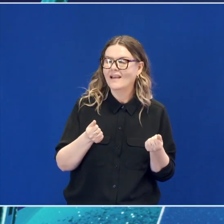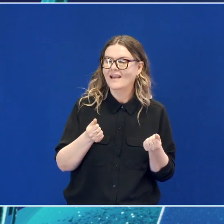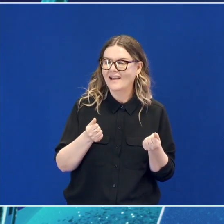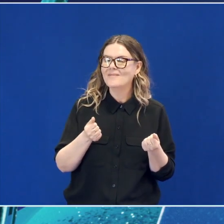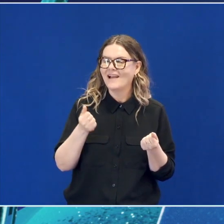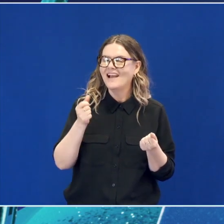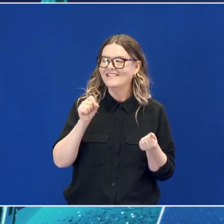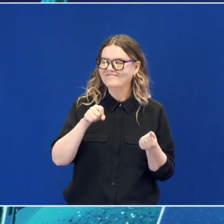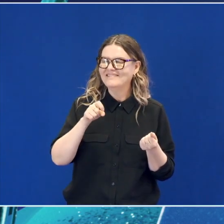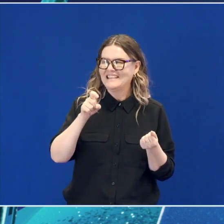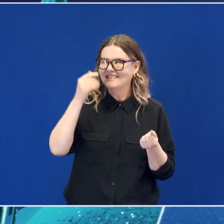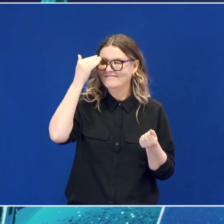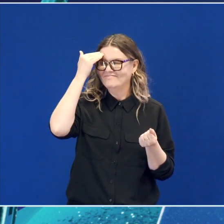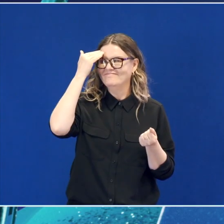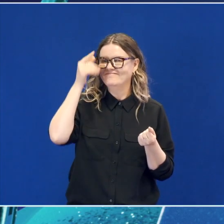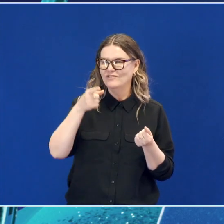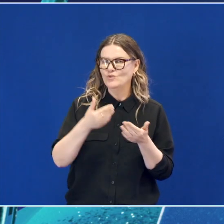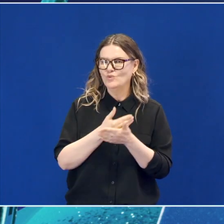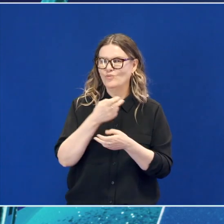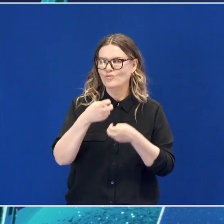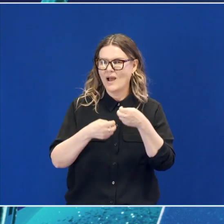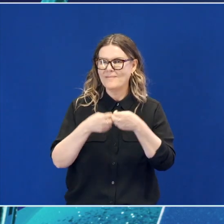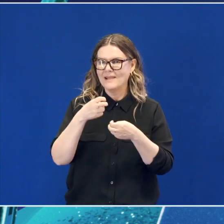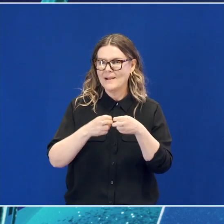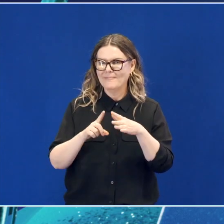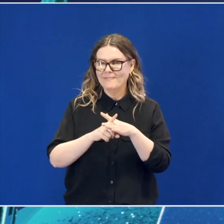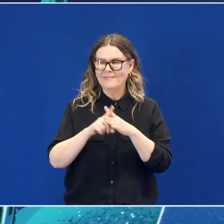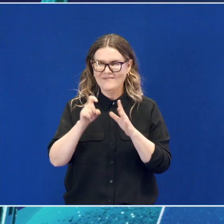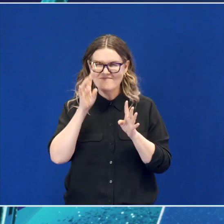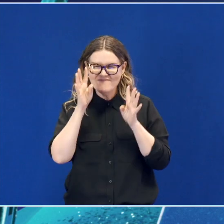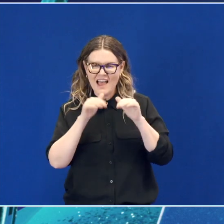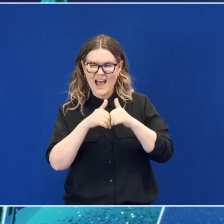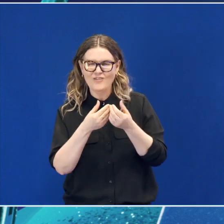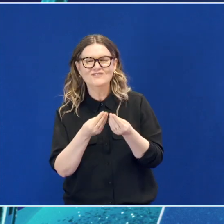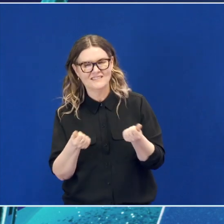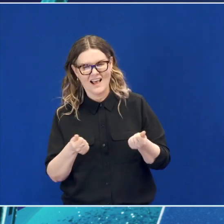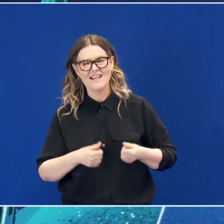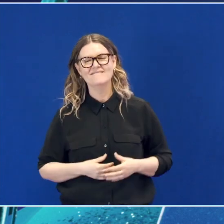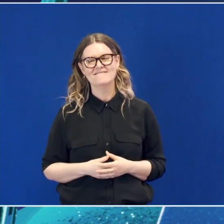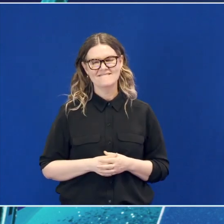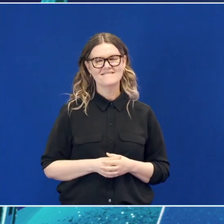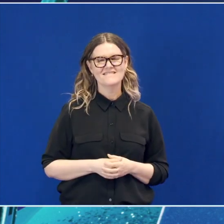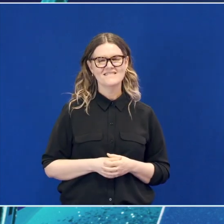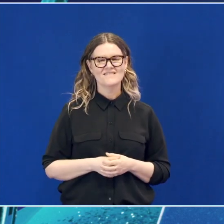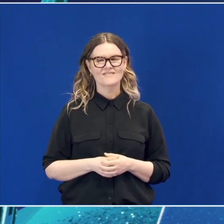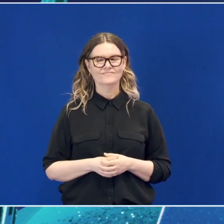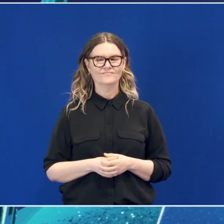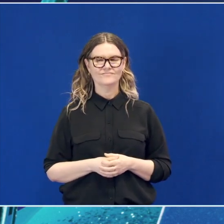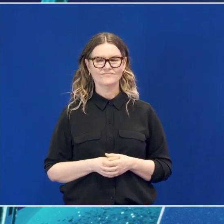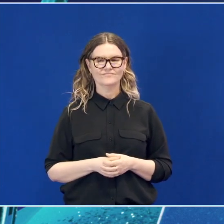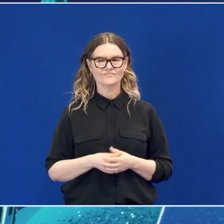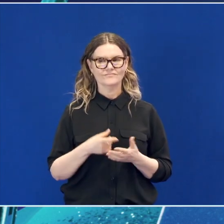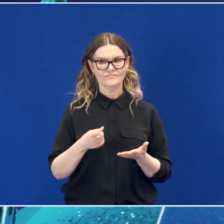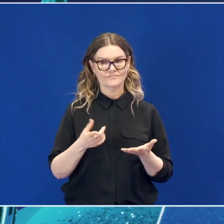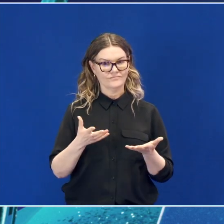So as we close out, I'd like to pass the mic around one more time to our panel and ask everyone to please share something that excites you about this moment